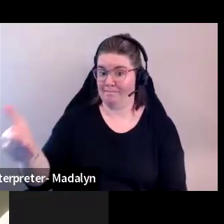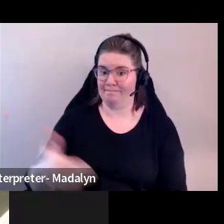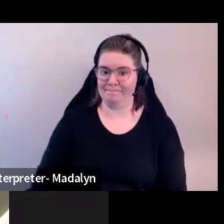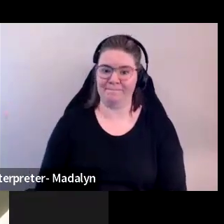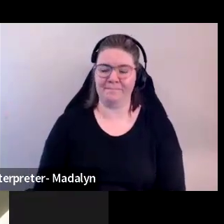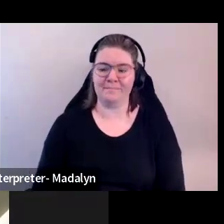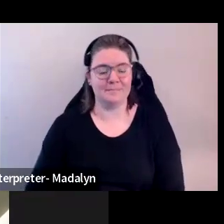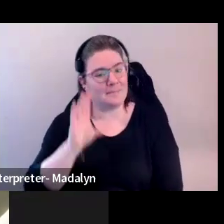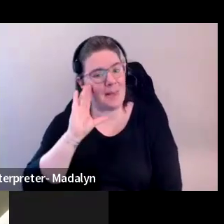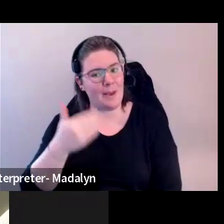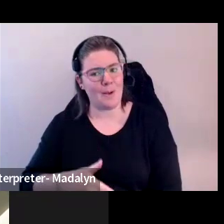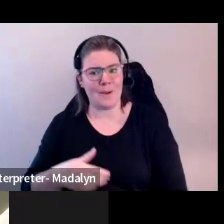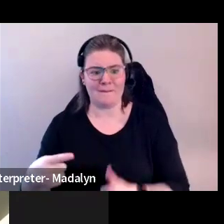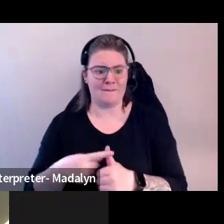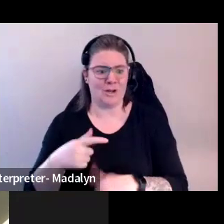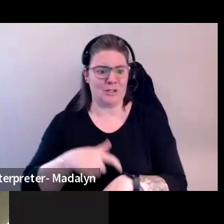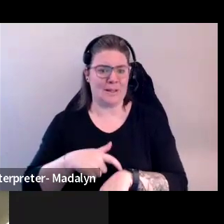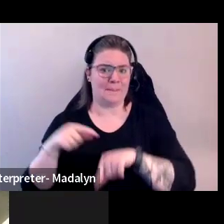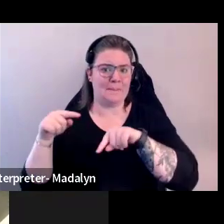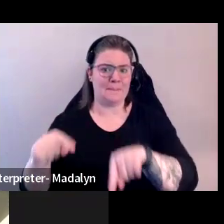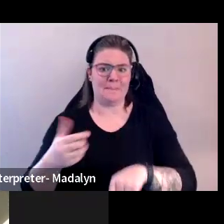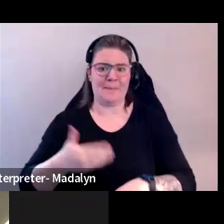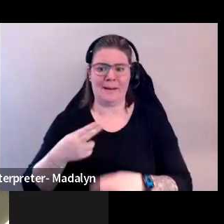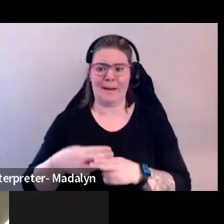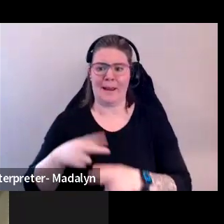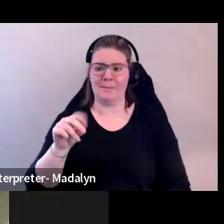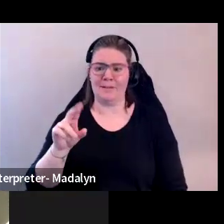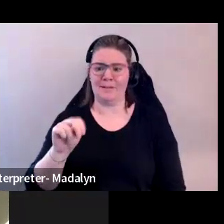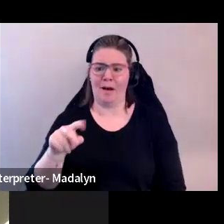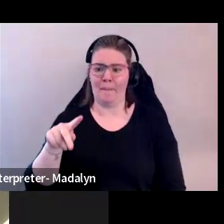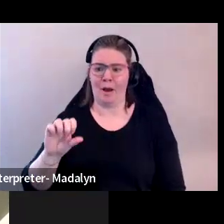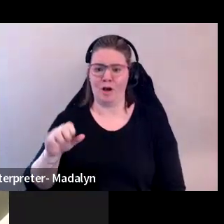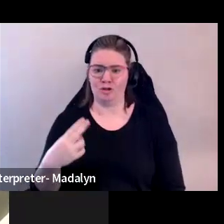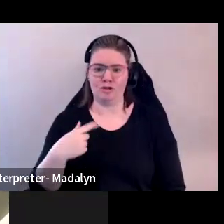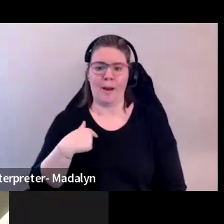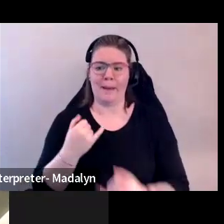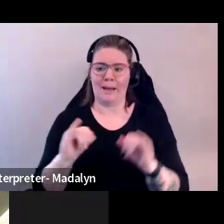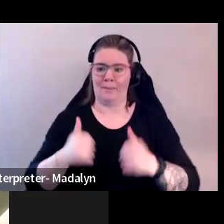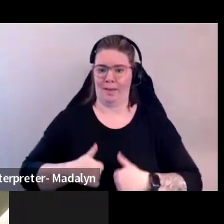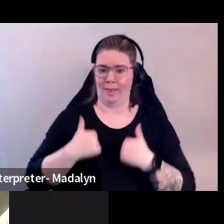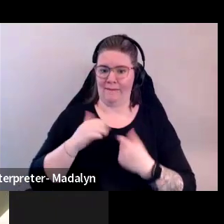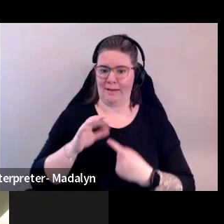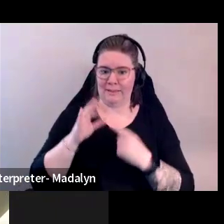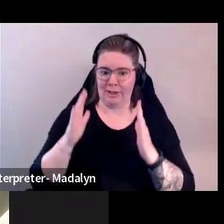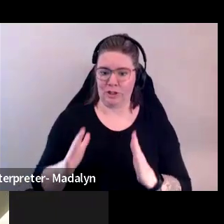Don Posh: Hi! This is my first time attending. My name is Don Posh. I'm an independent living specialist with indigo